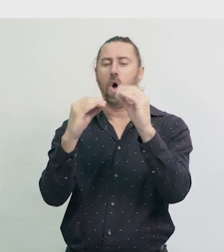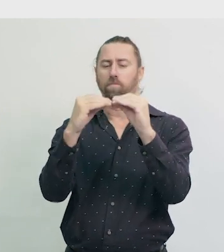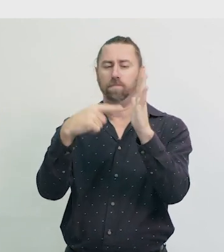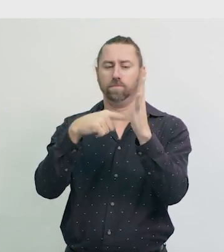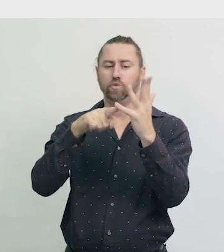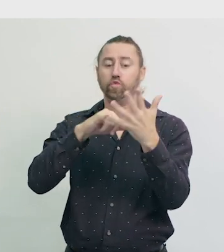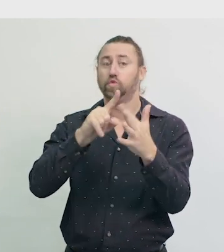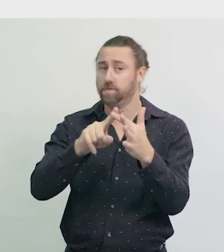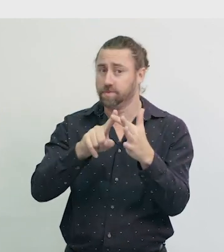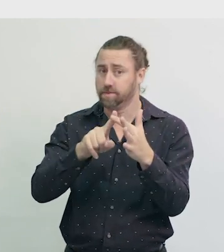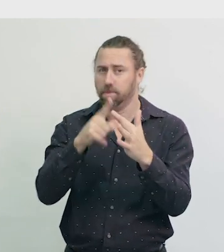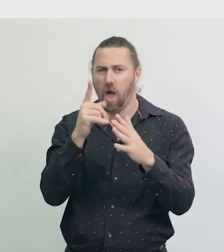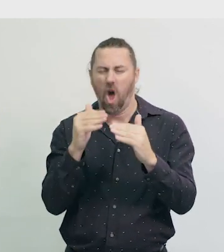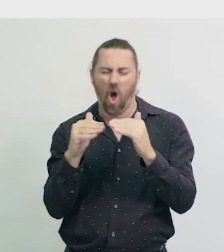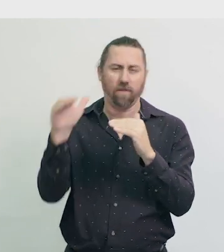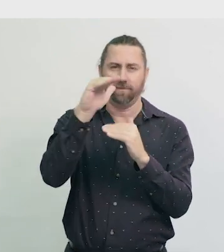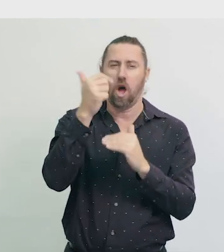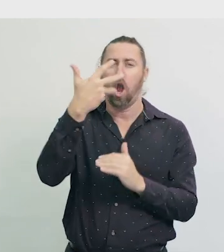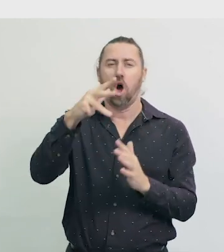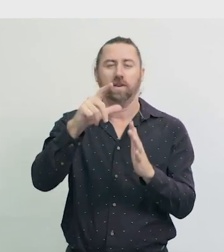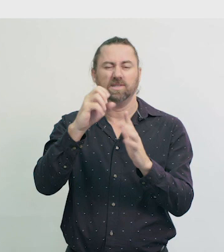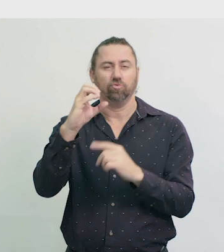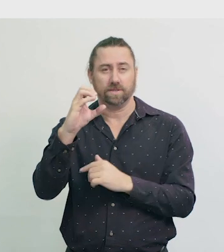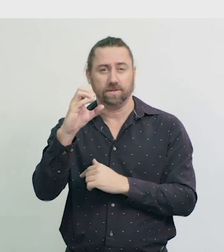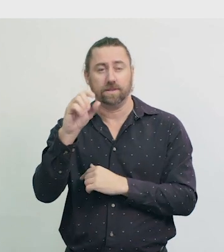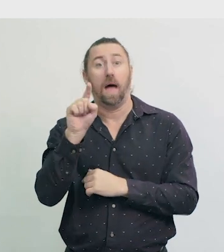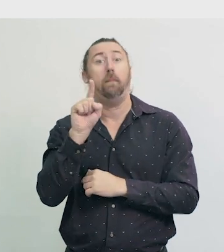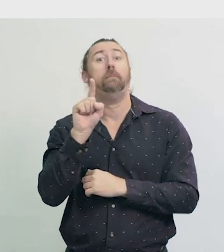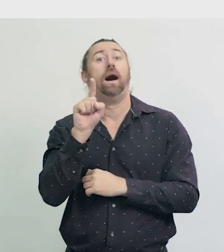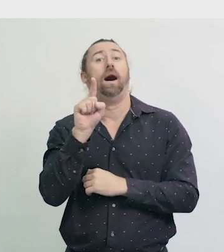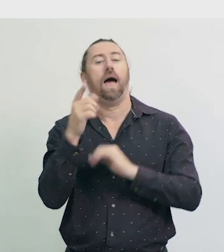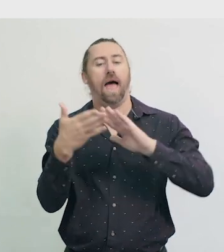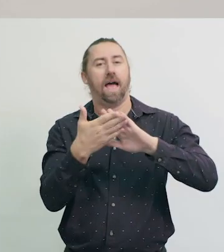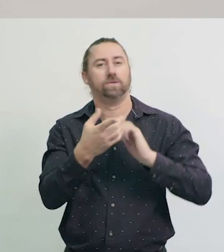meaning they are larger than 90 degrees, but less than 180 degrees.